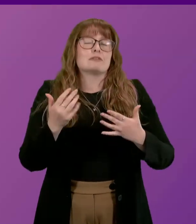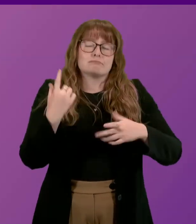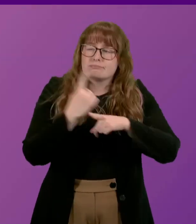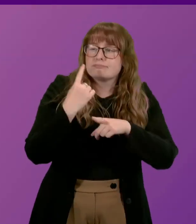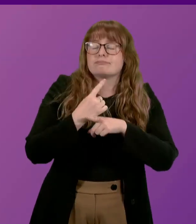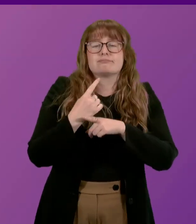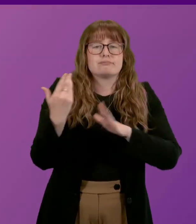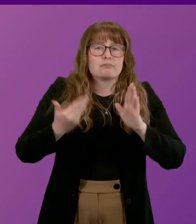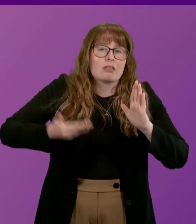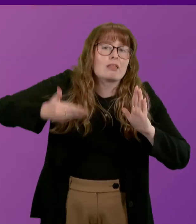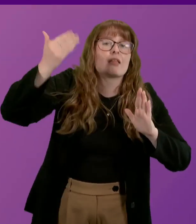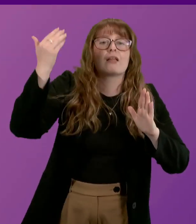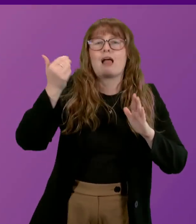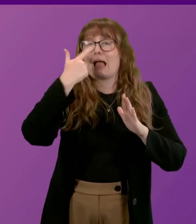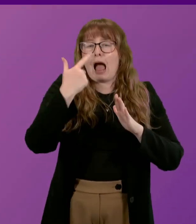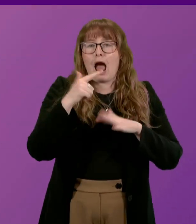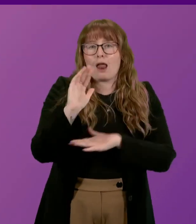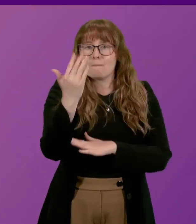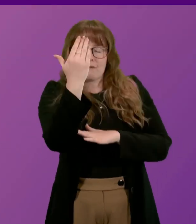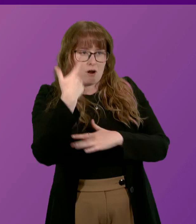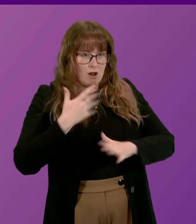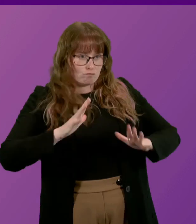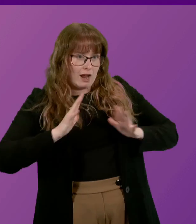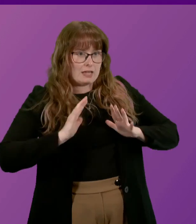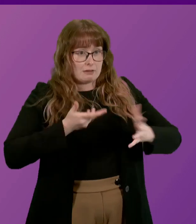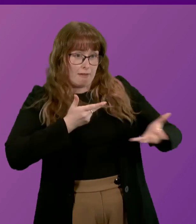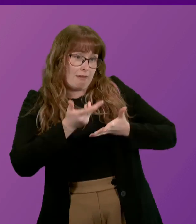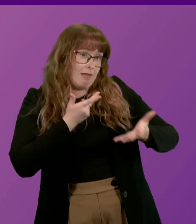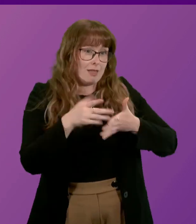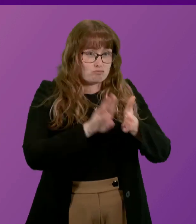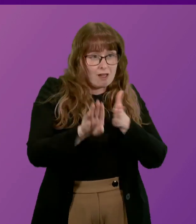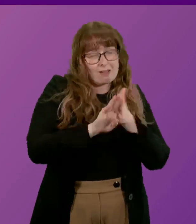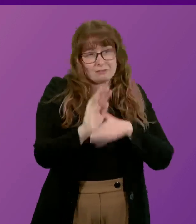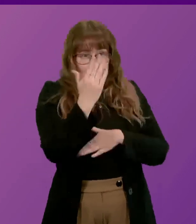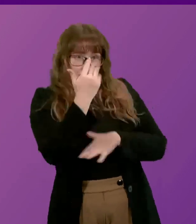and practise them in the mirror in the morning to see how they sound—but I will be focused